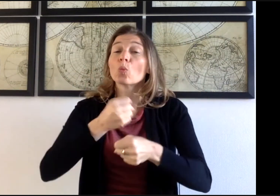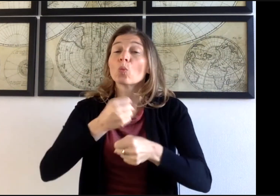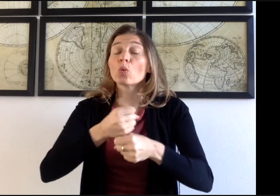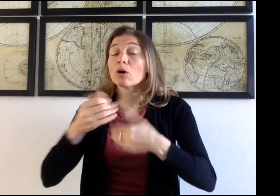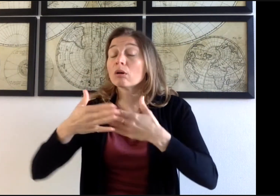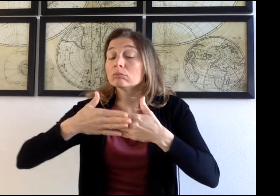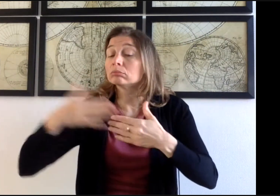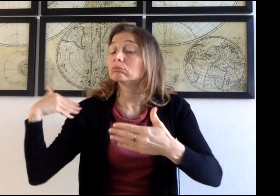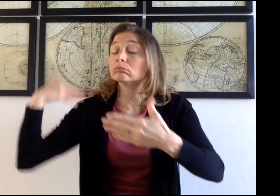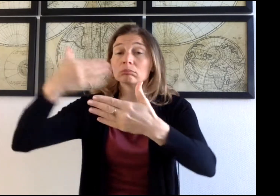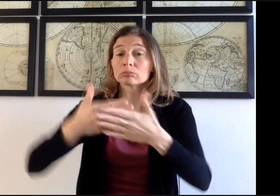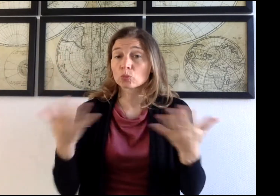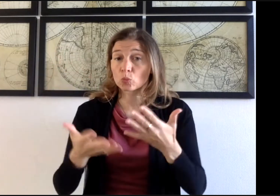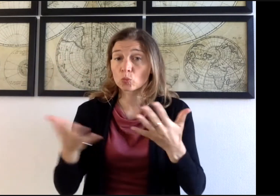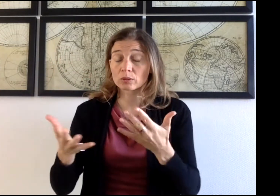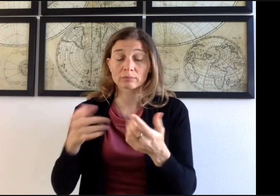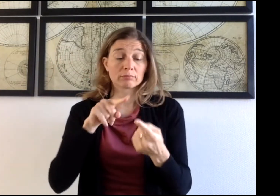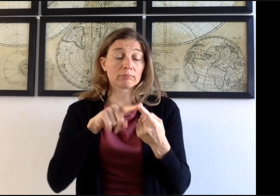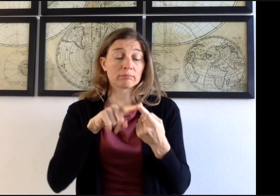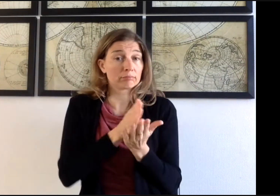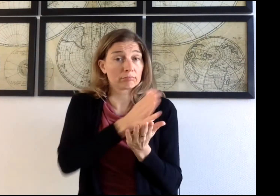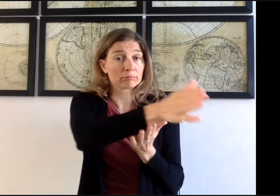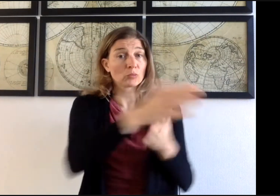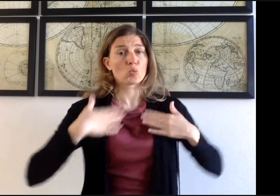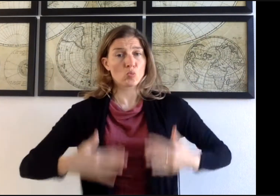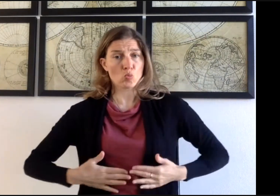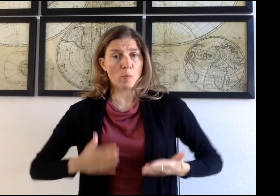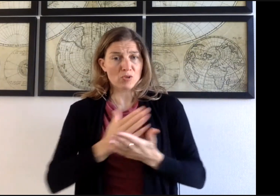We do Human Rights monitoring, so we're looking at the violation